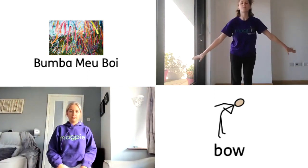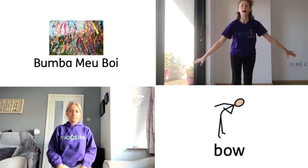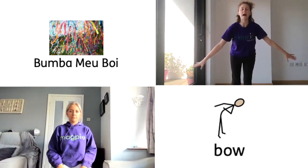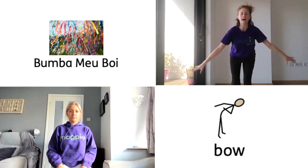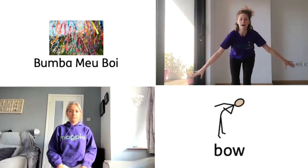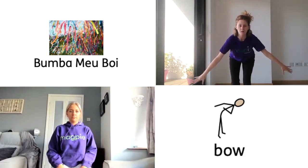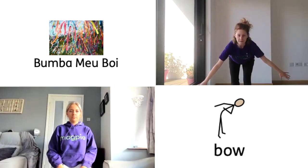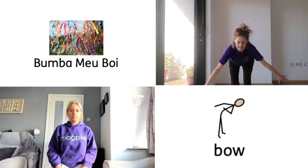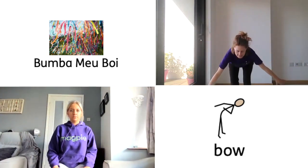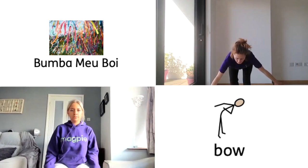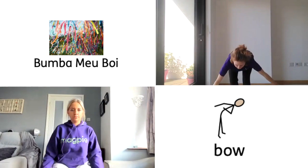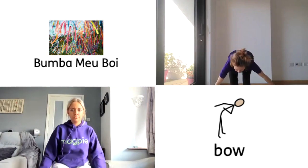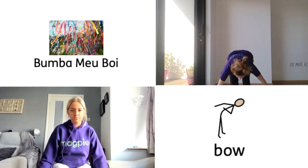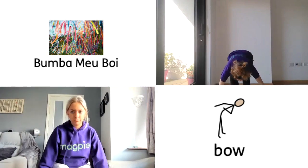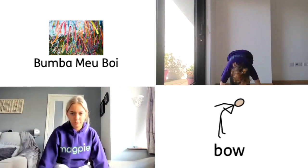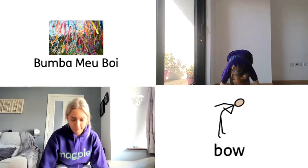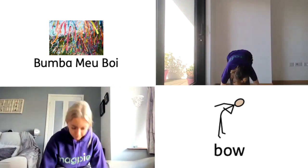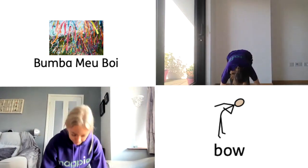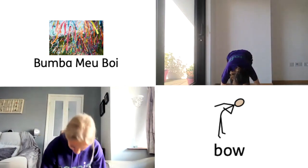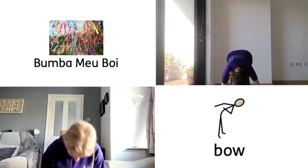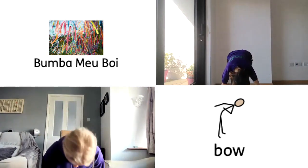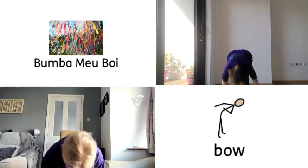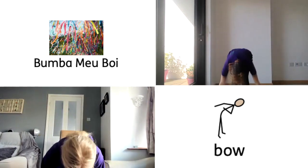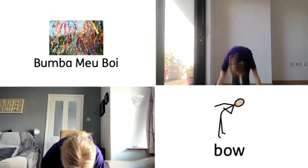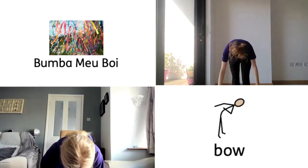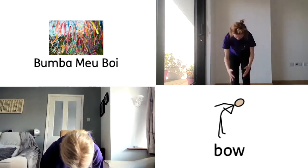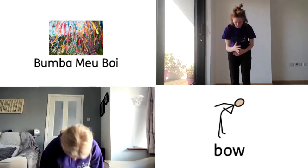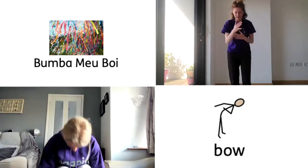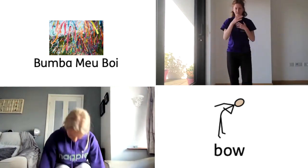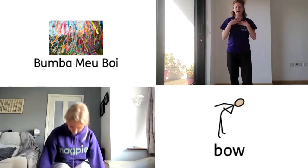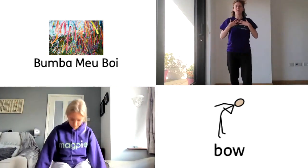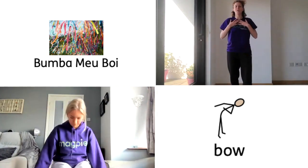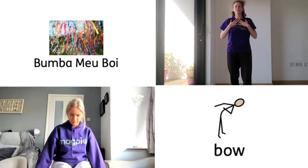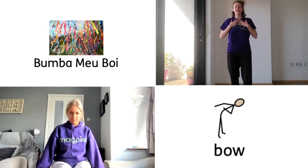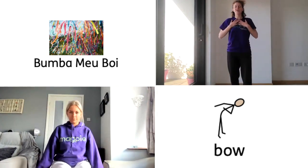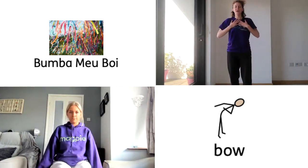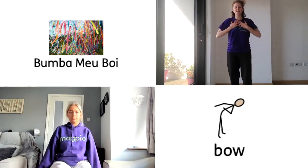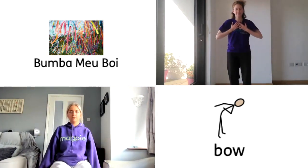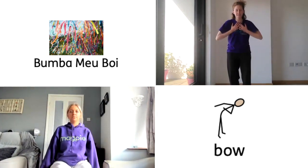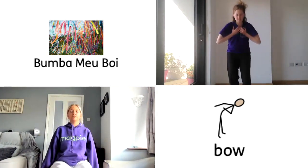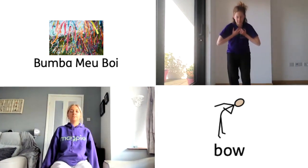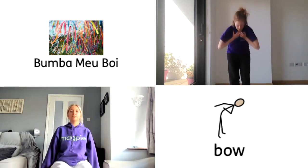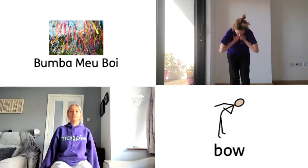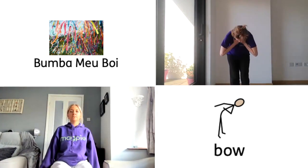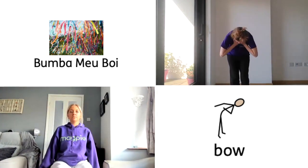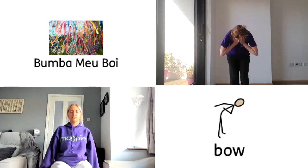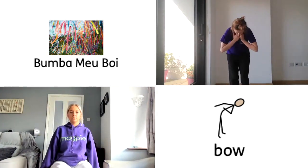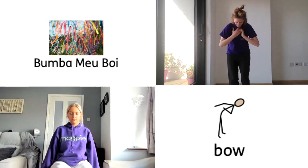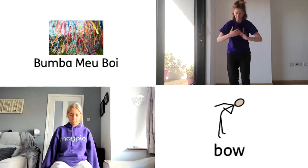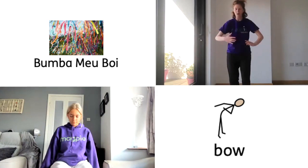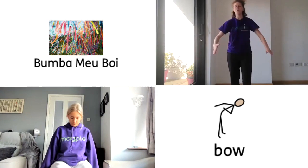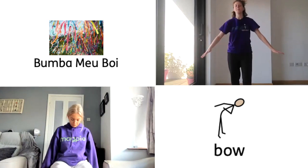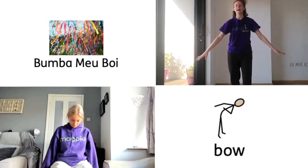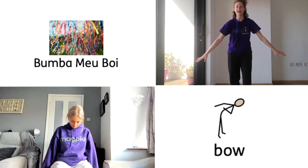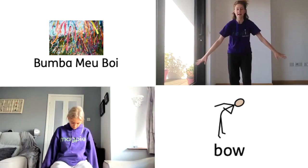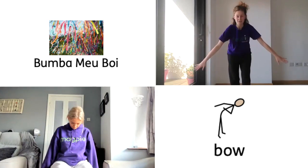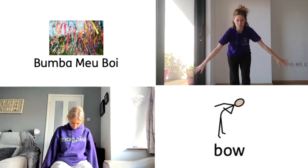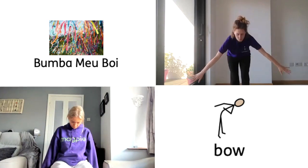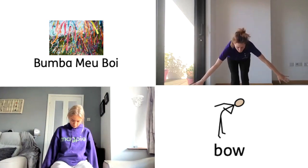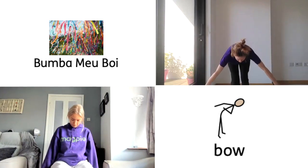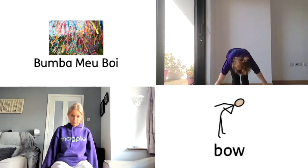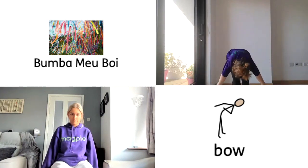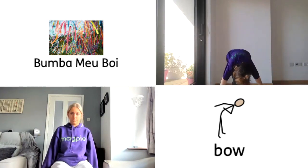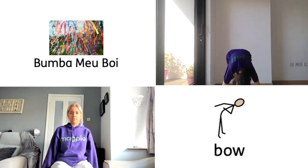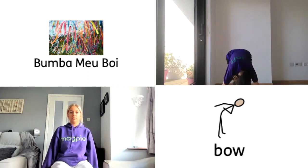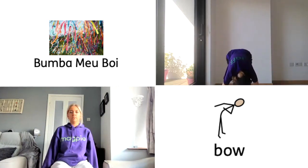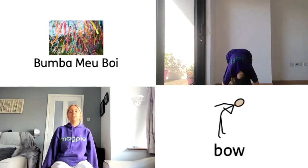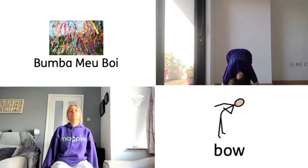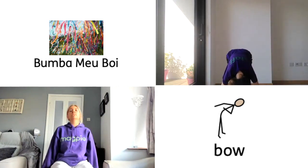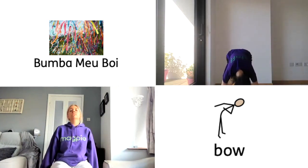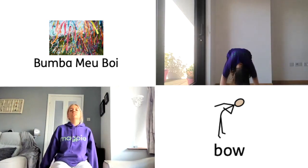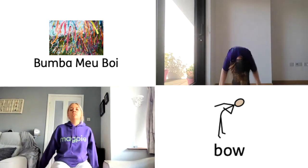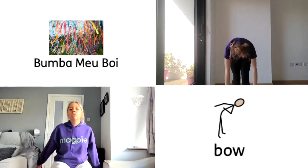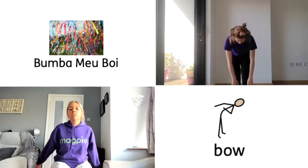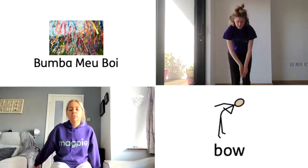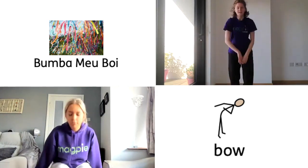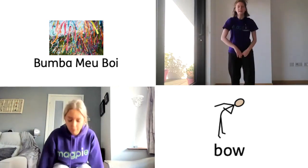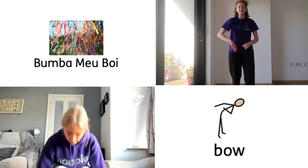bowing down and i might bow down with my chest or with my head maybe with my whole body thinking